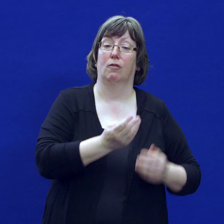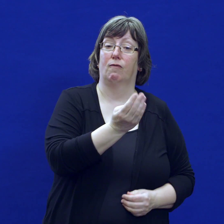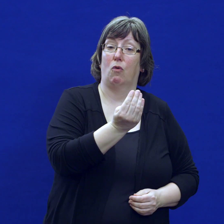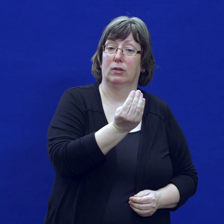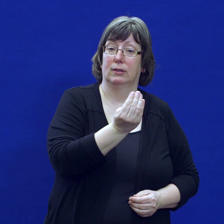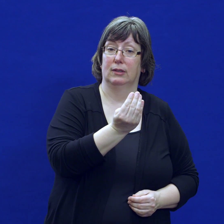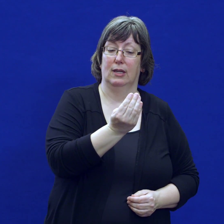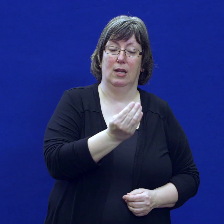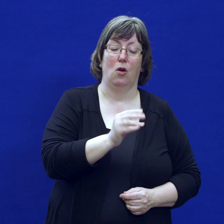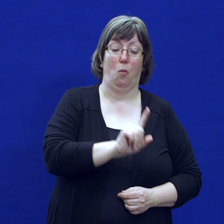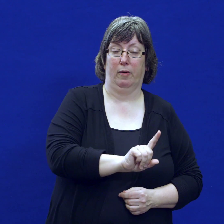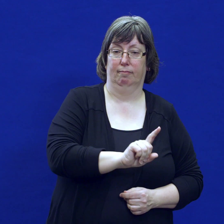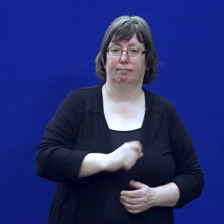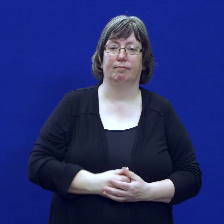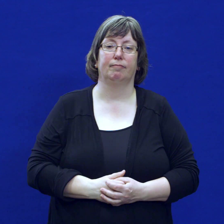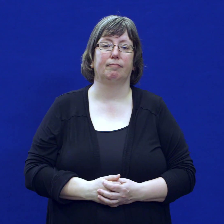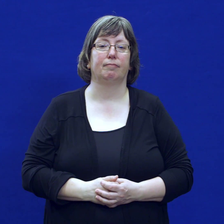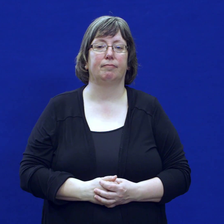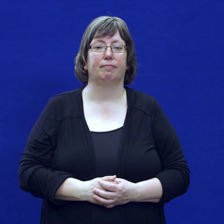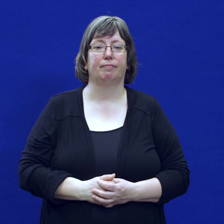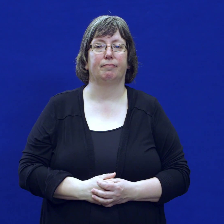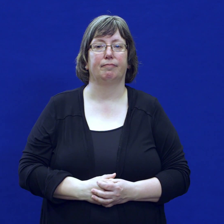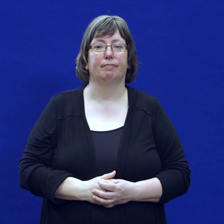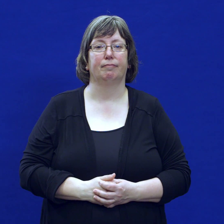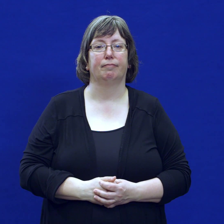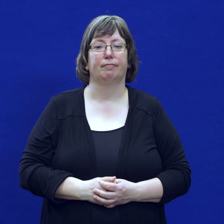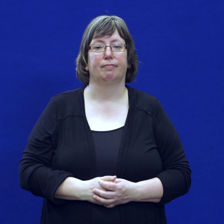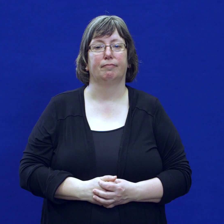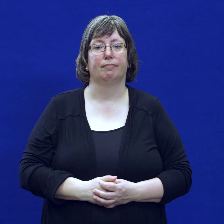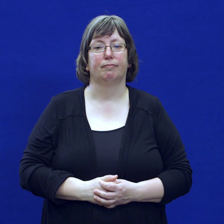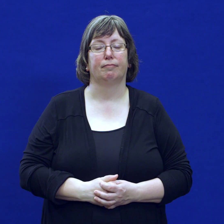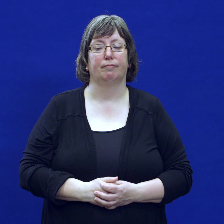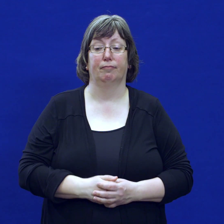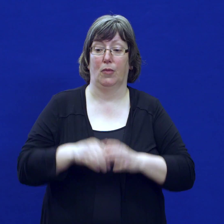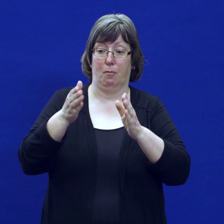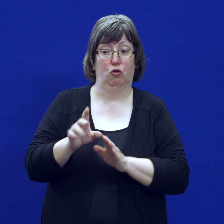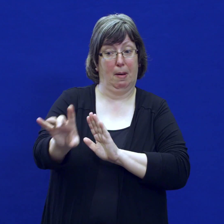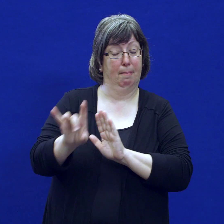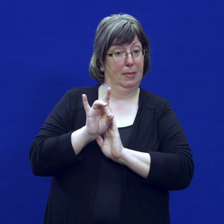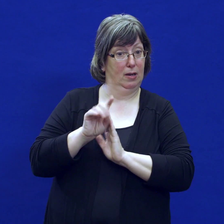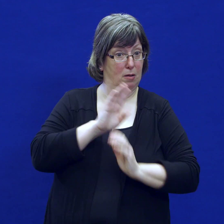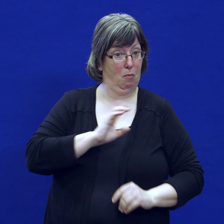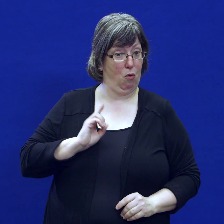section 14 subsection 1 A person appointed to the board holds